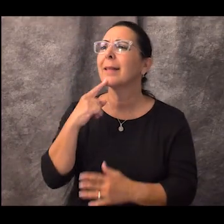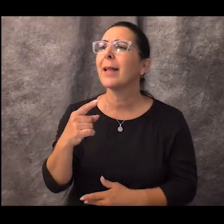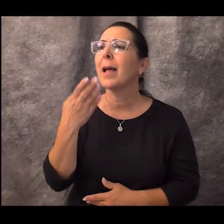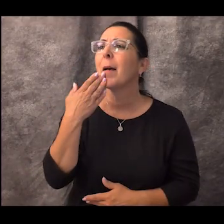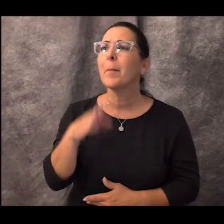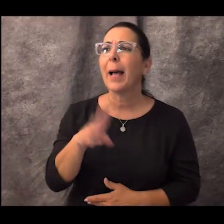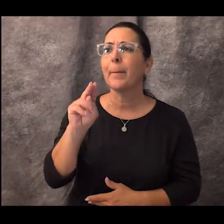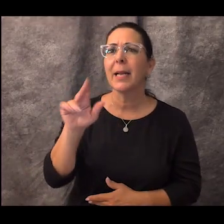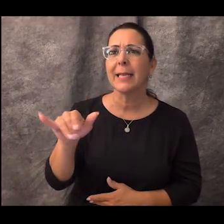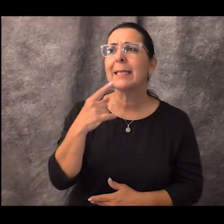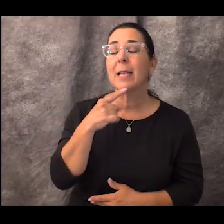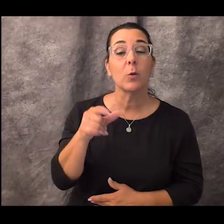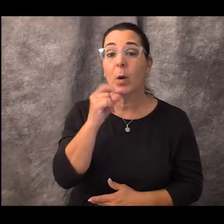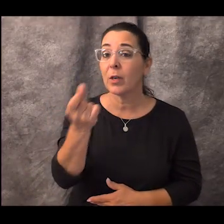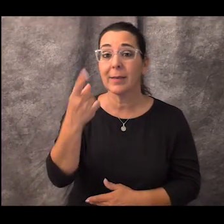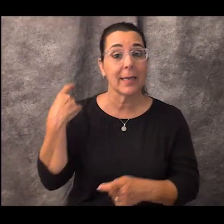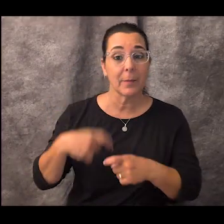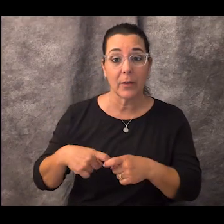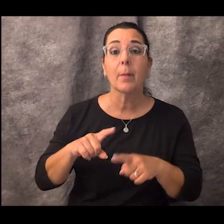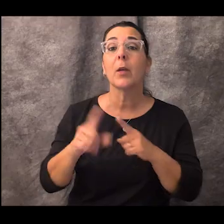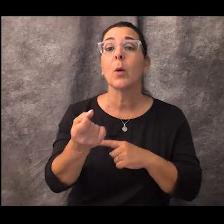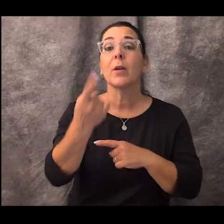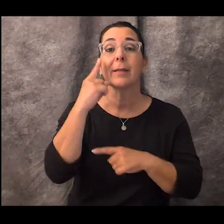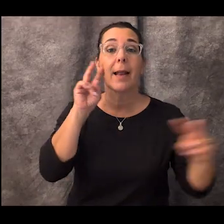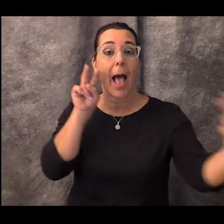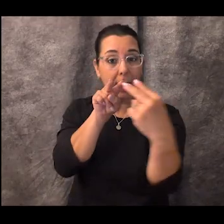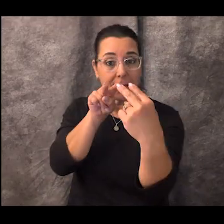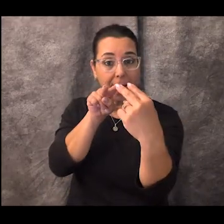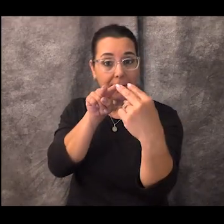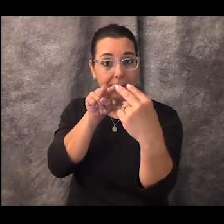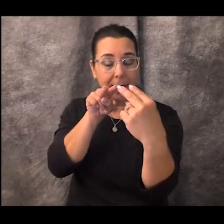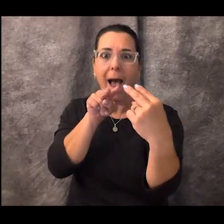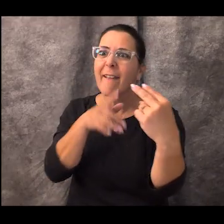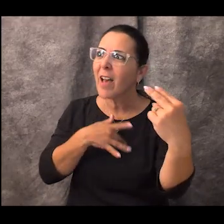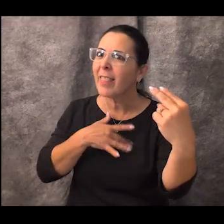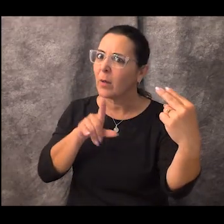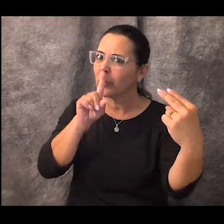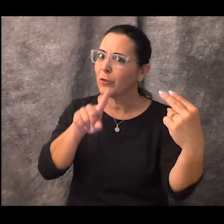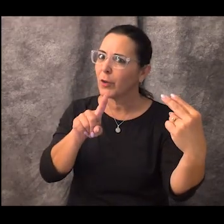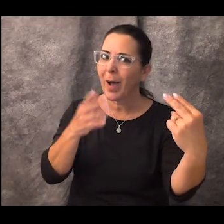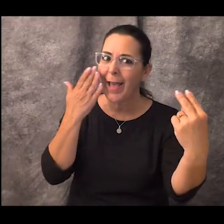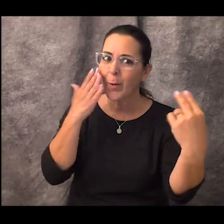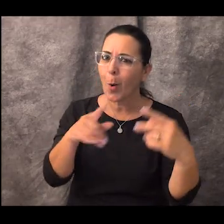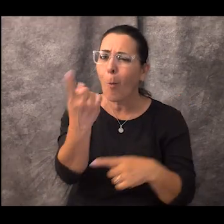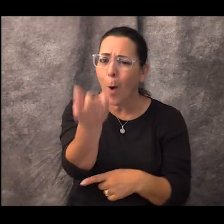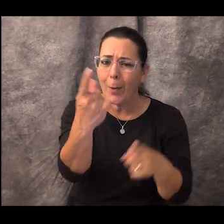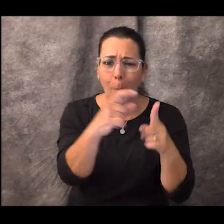"You don't all understand Spanish, but you all understand eye contact." (Eric) Exactly. (Michelle) And I felt that that was accurate. I don't know word of Spanish, so.